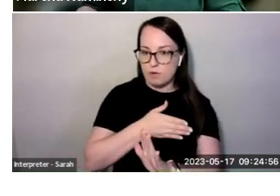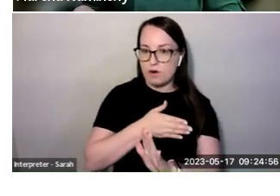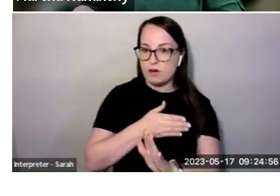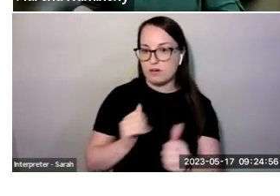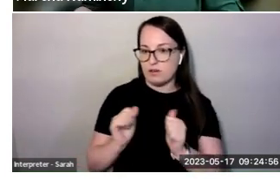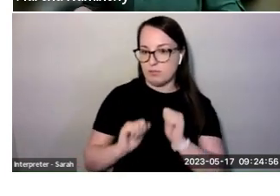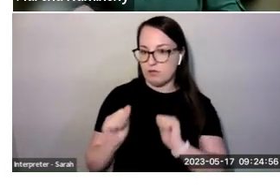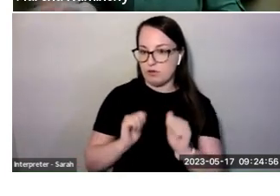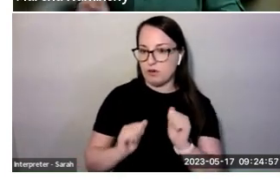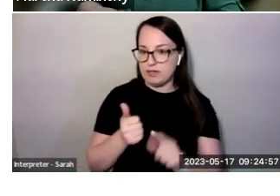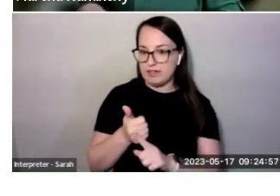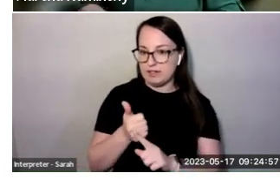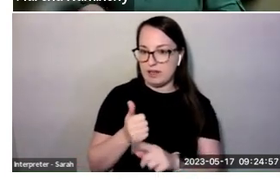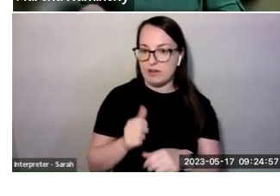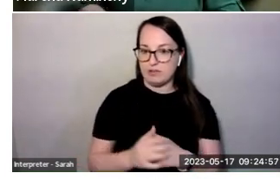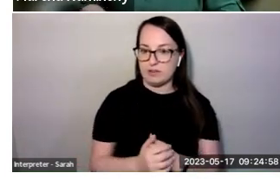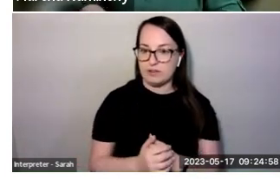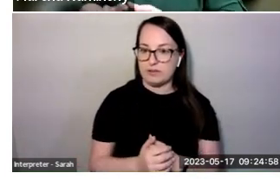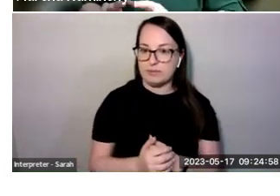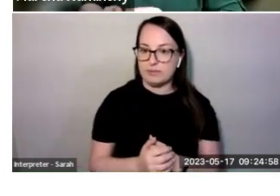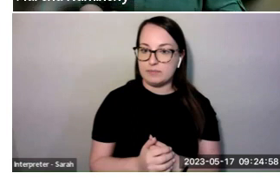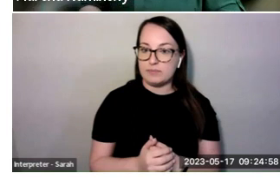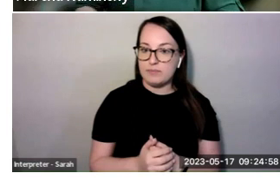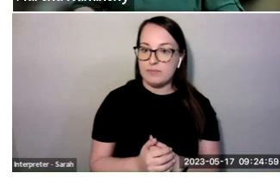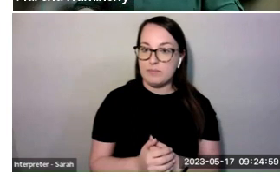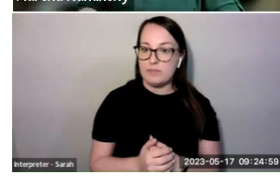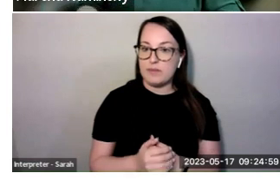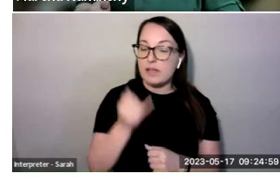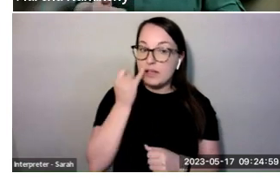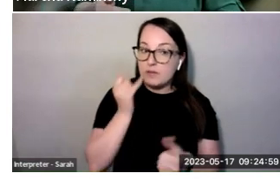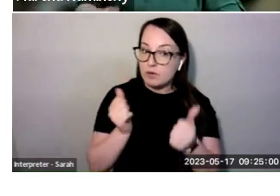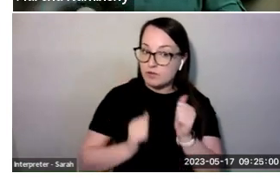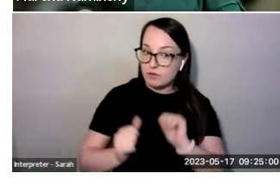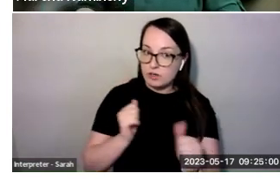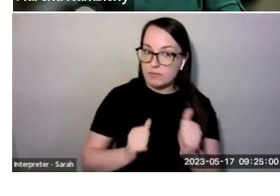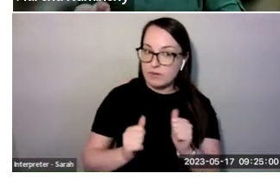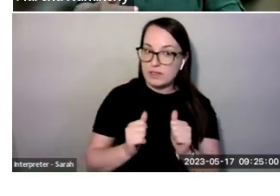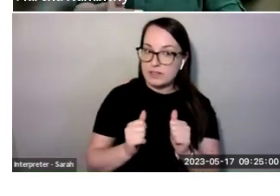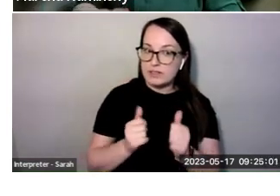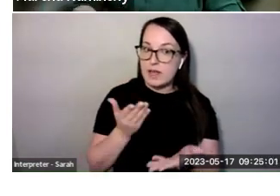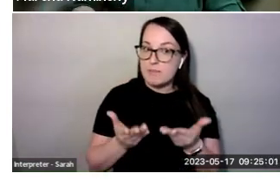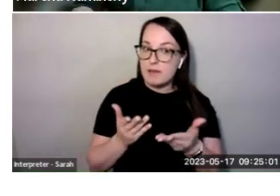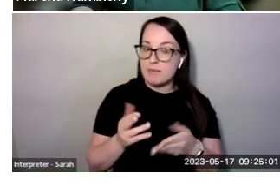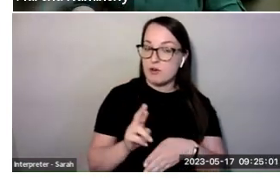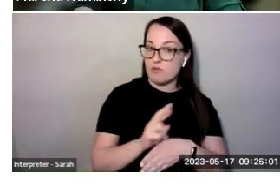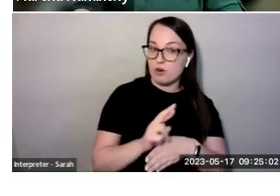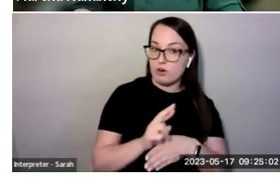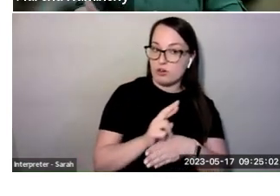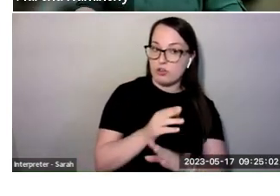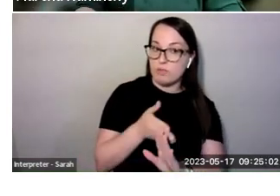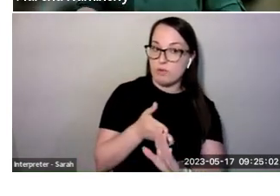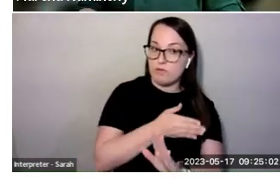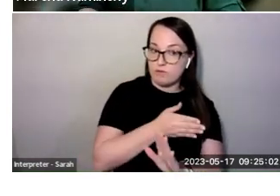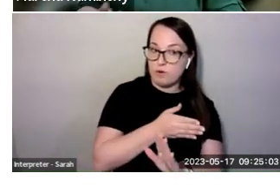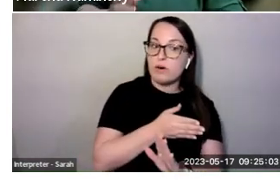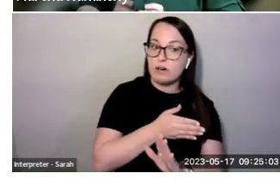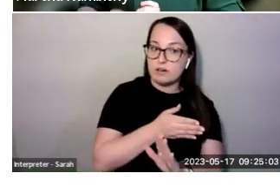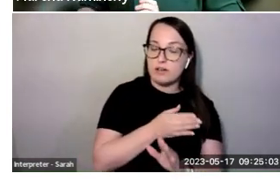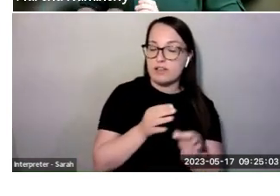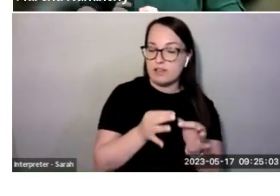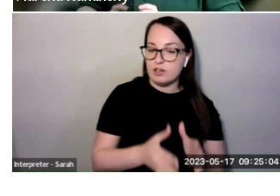we ask that you allow for prep time. Possibly, if there is a rehearsal or option where the interpreter can set in